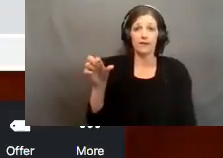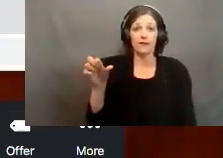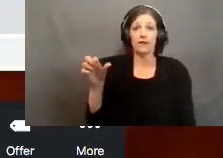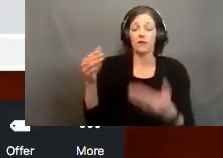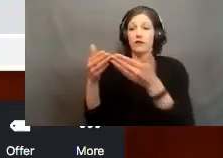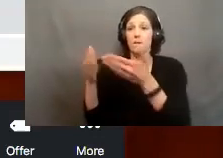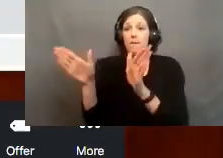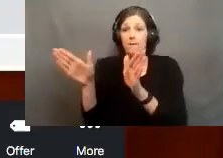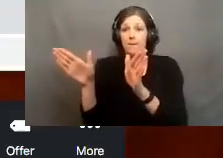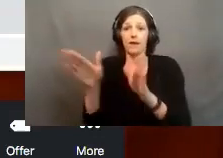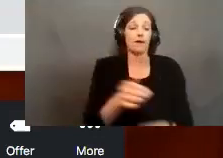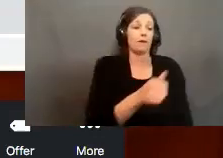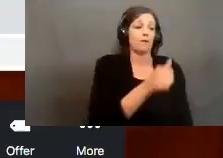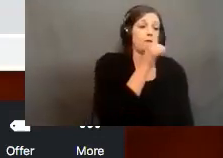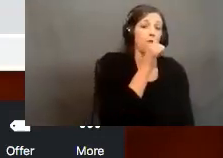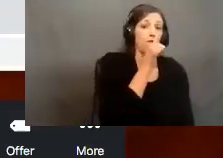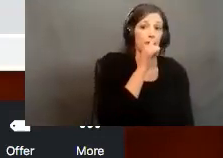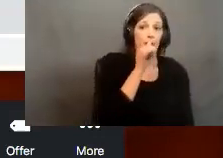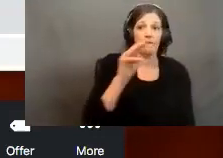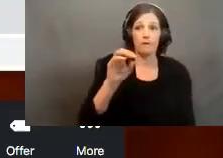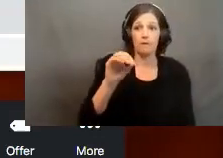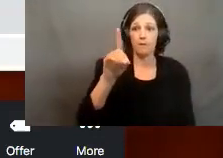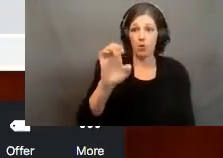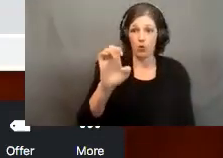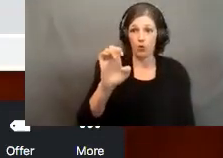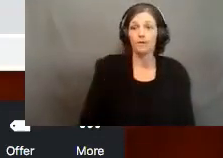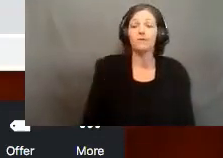and a private mode. 12:39:02 If you are in the public